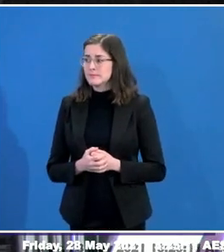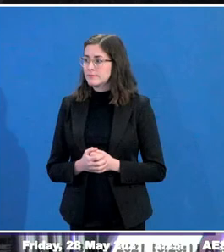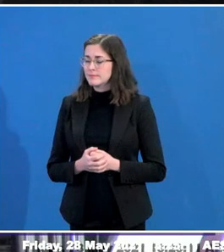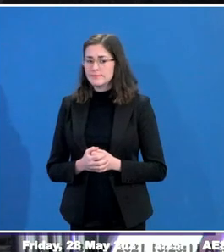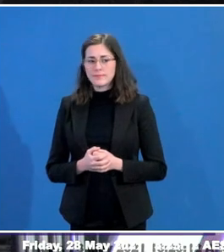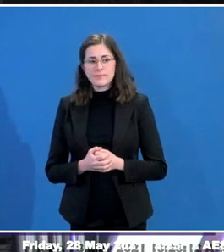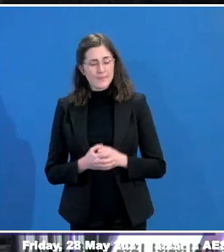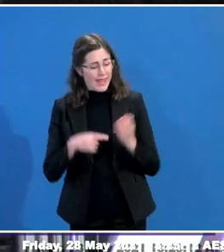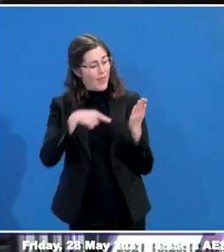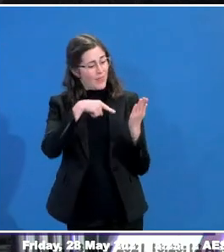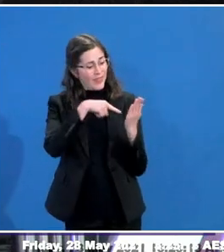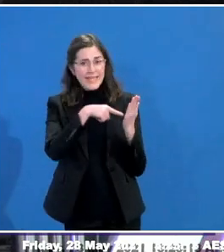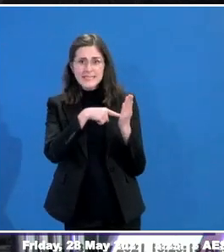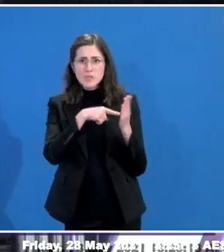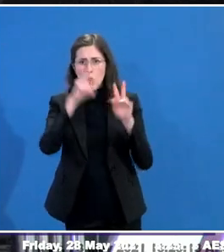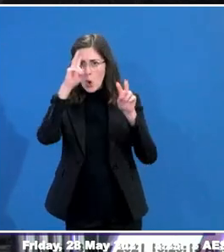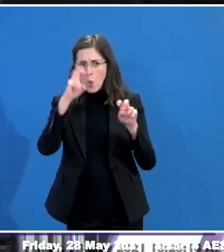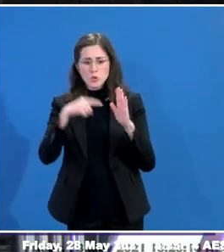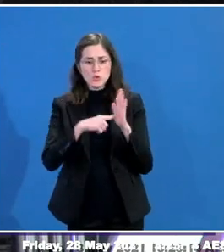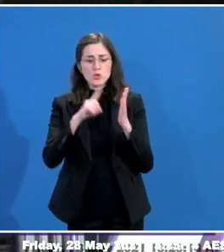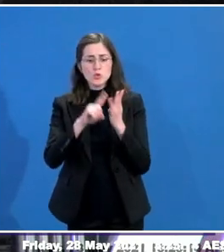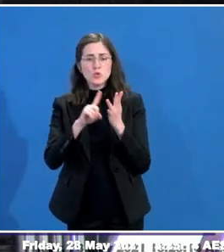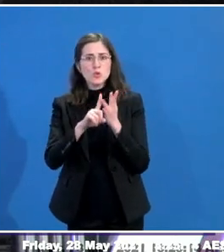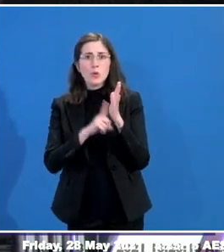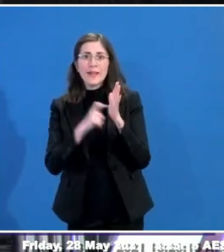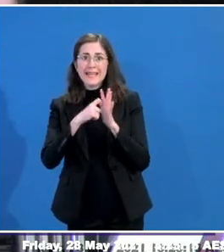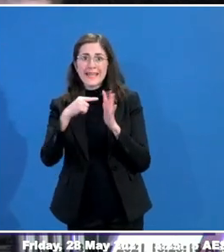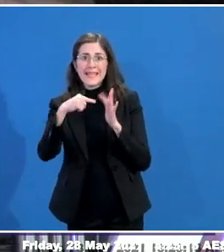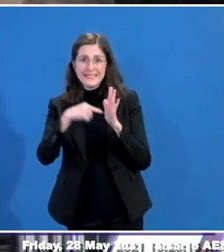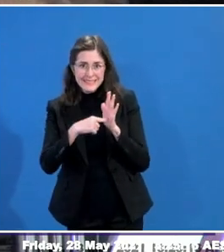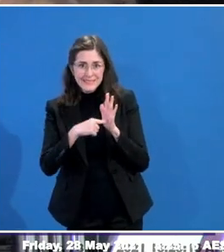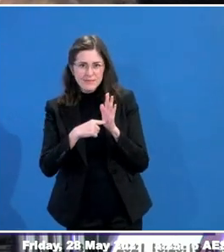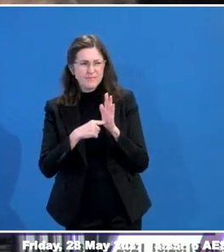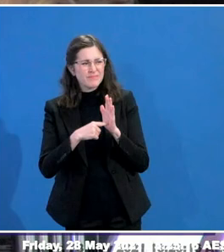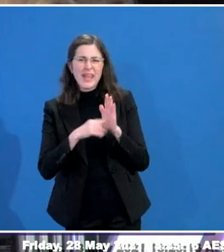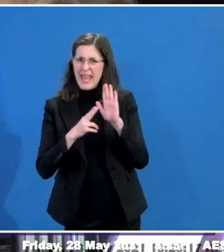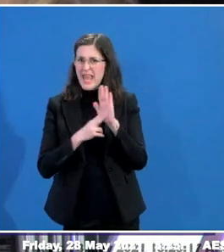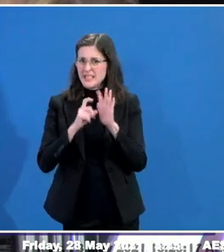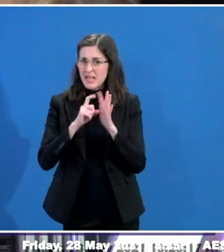Is this the toolkit that your agency provided to service